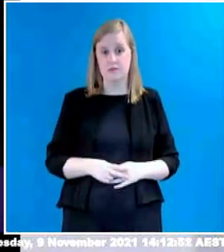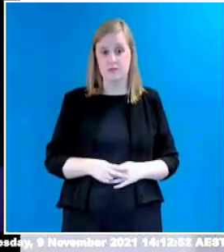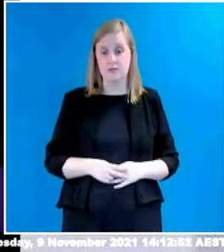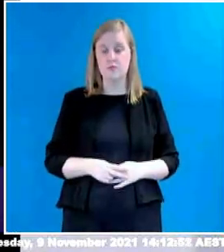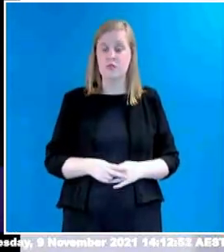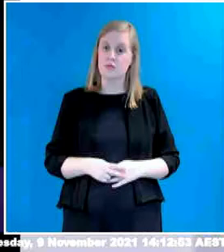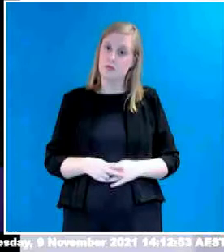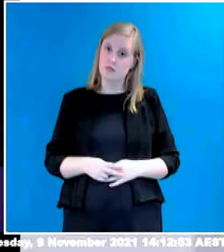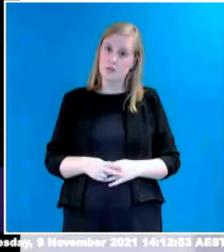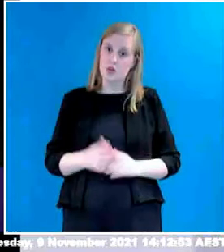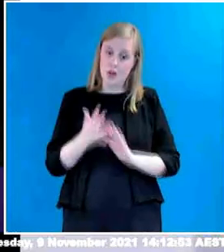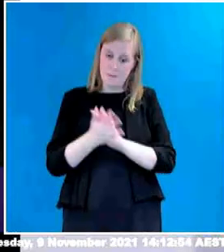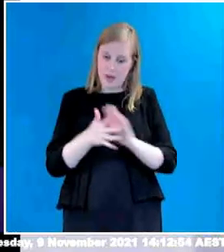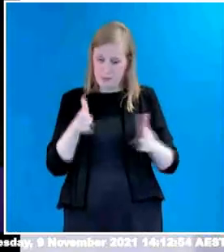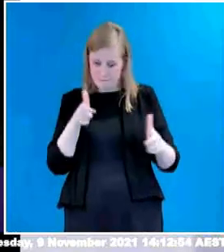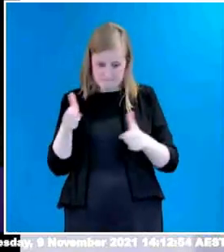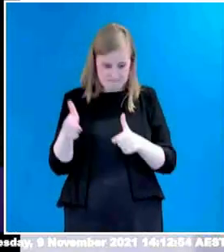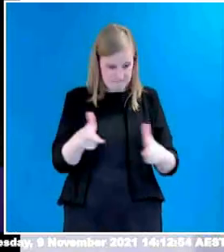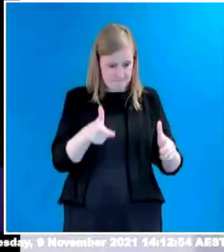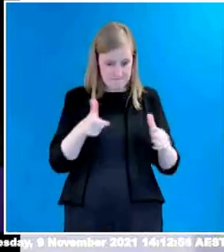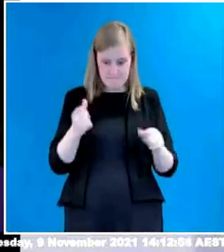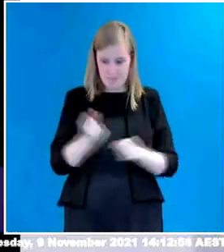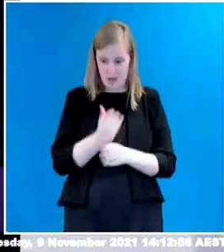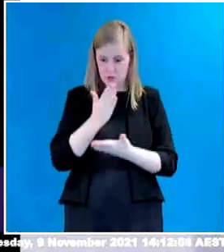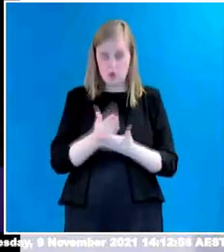are going to meet Australia's international obligations?